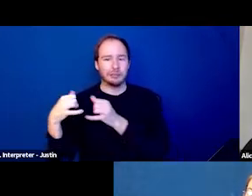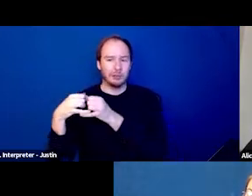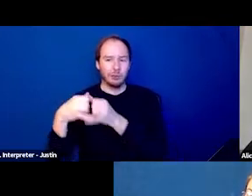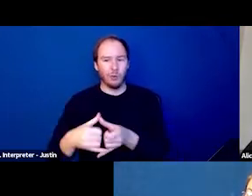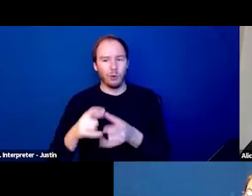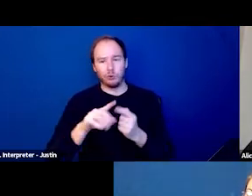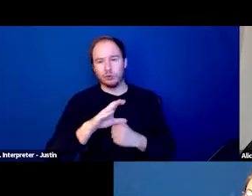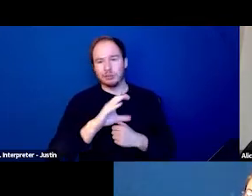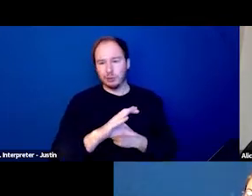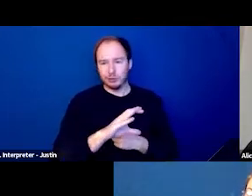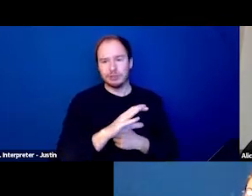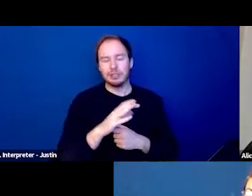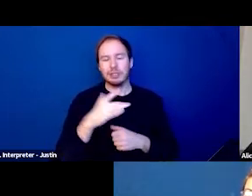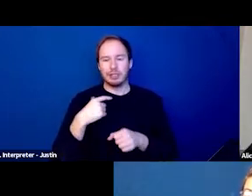through an annual competitive process.